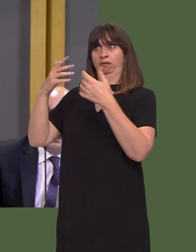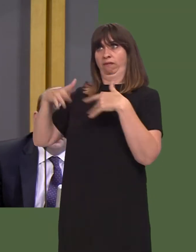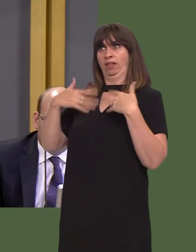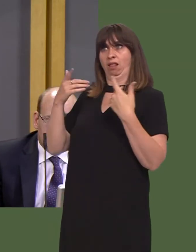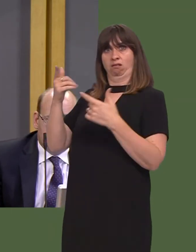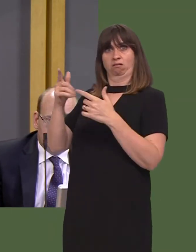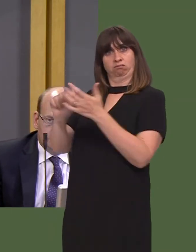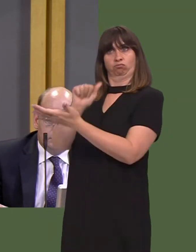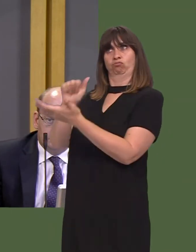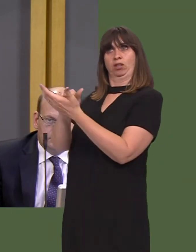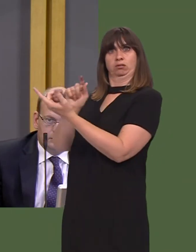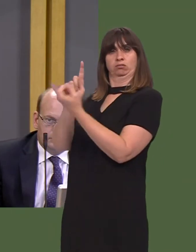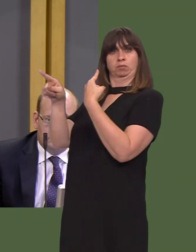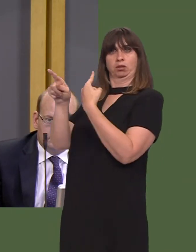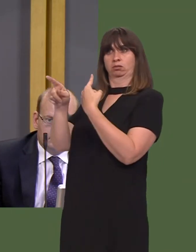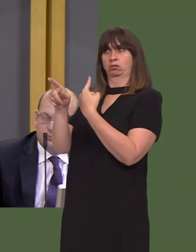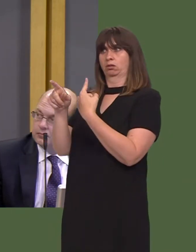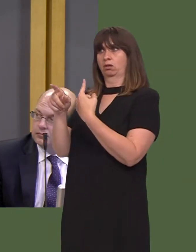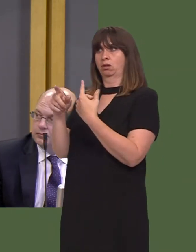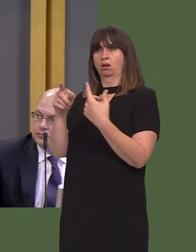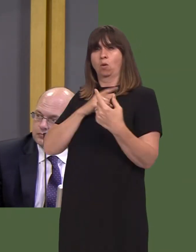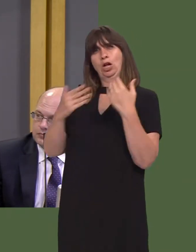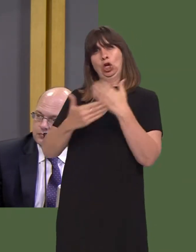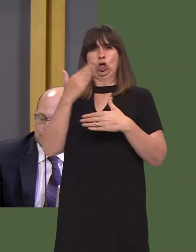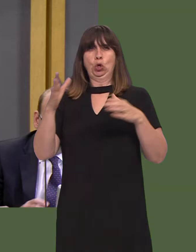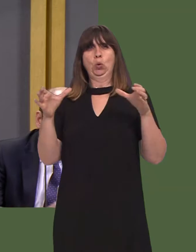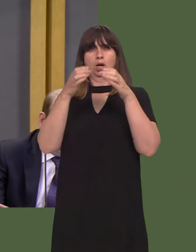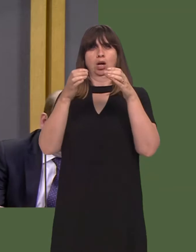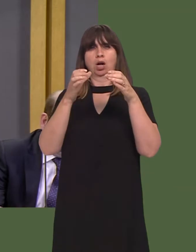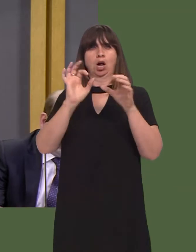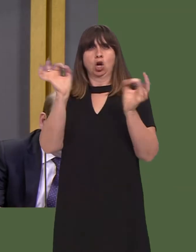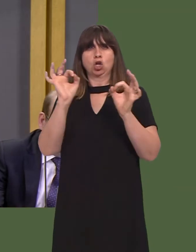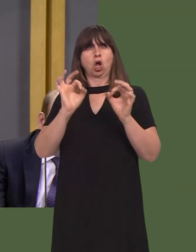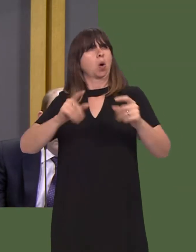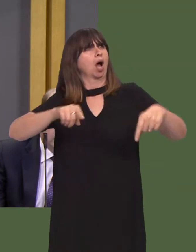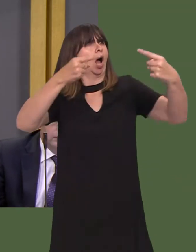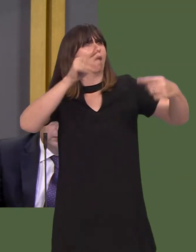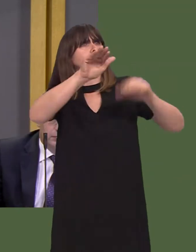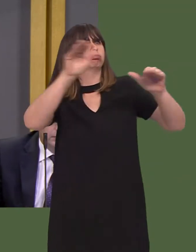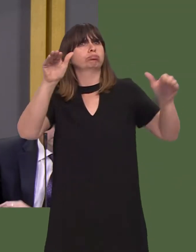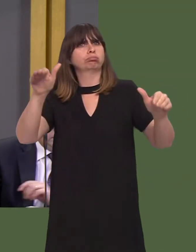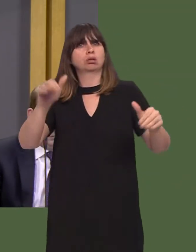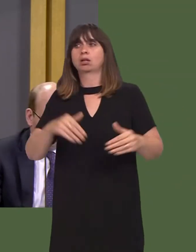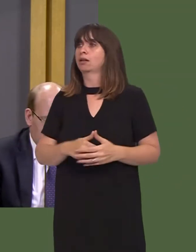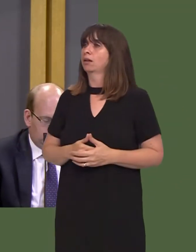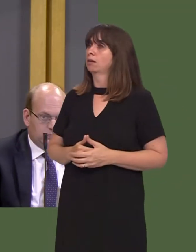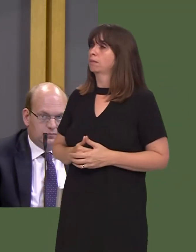the proposed new citizen voice body would not have legal rights to hold health organisations to account for the way in which they deliver their services?